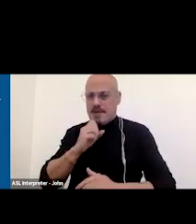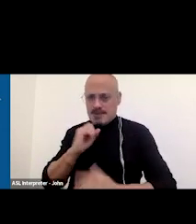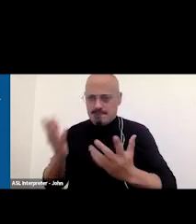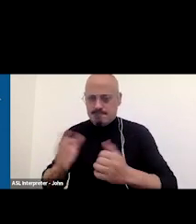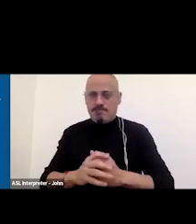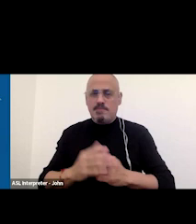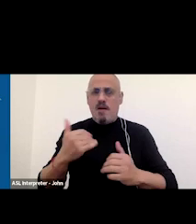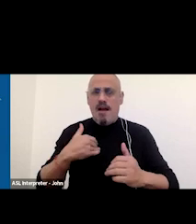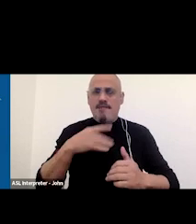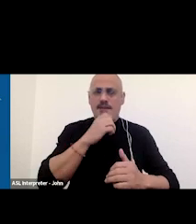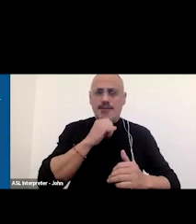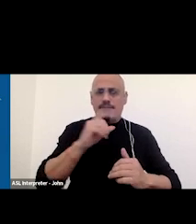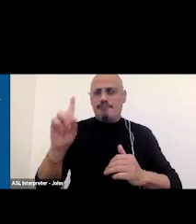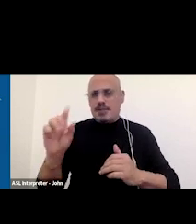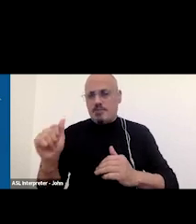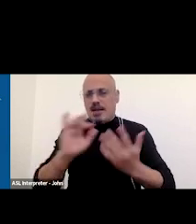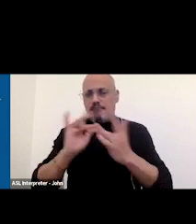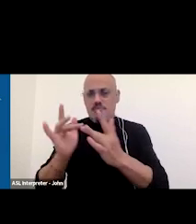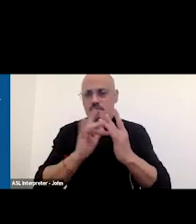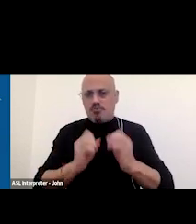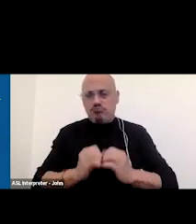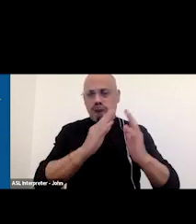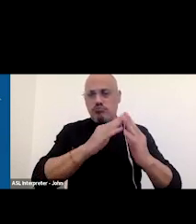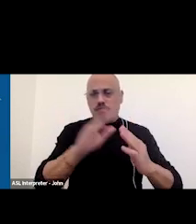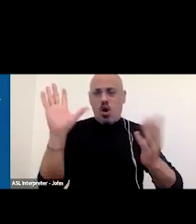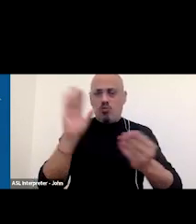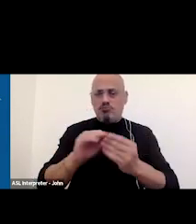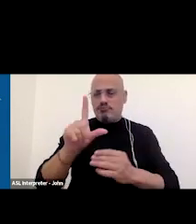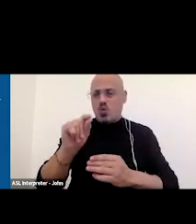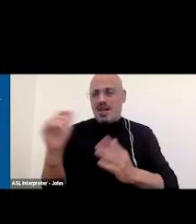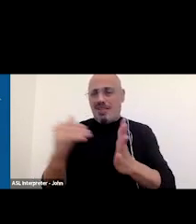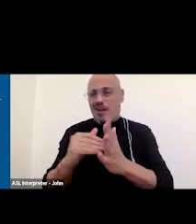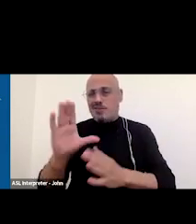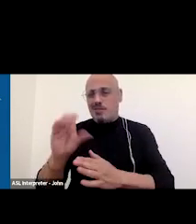We have aging and disability networks made up of over 20,000 community-based organizations